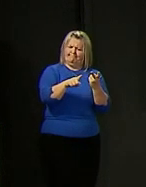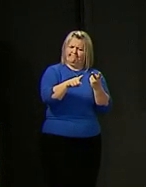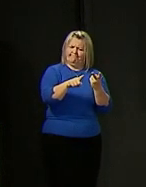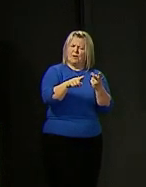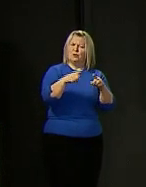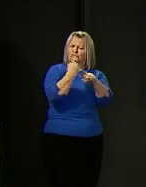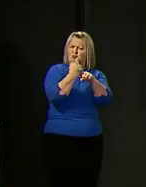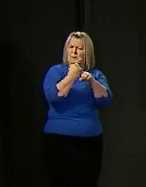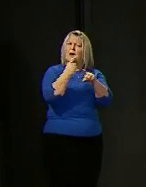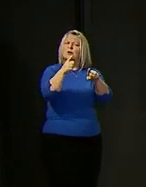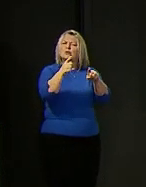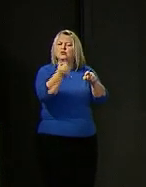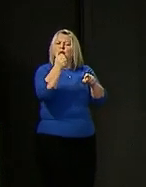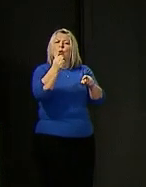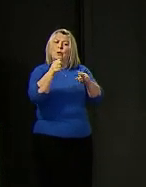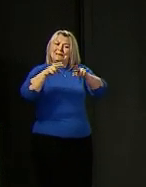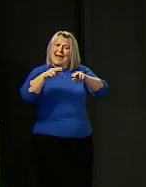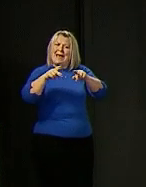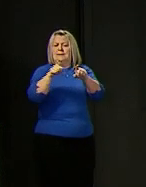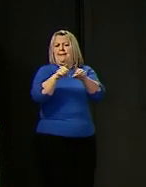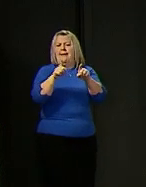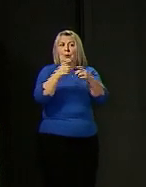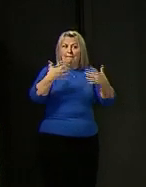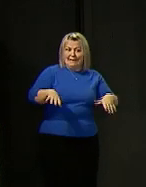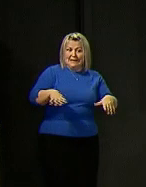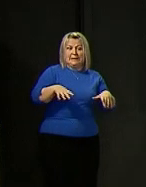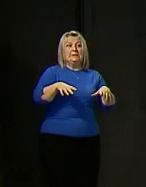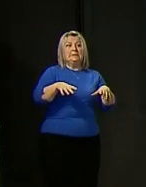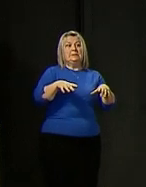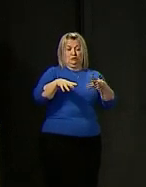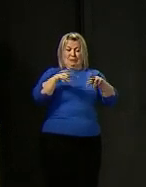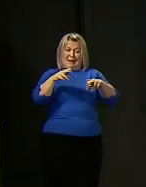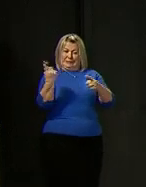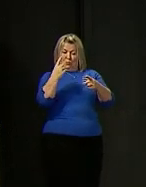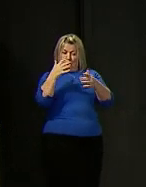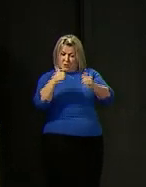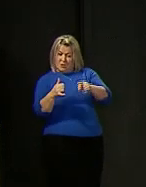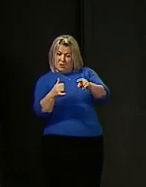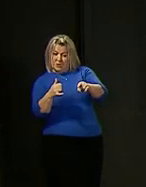tests would could play a key role in this are we any closer to what's the